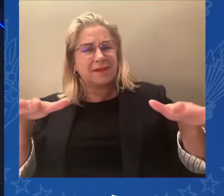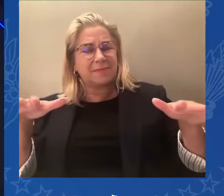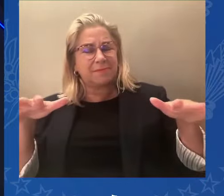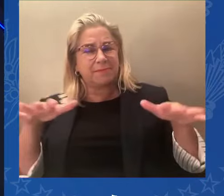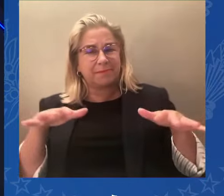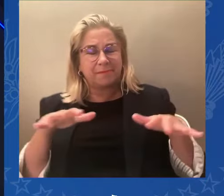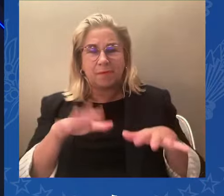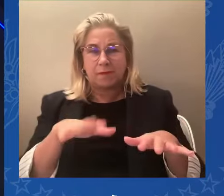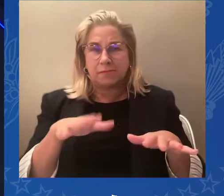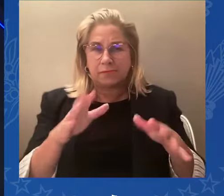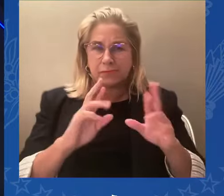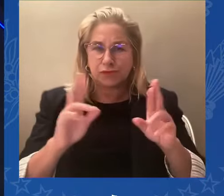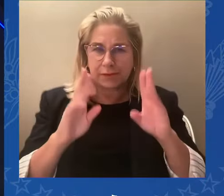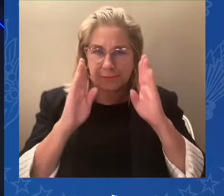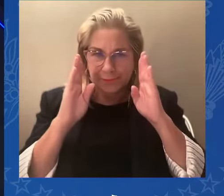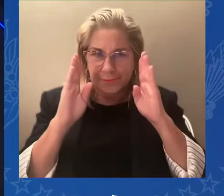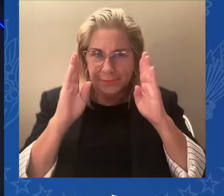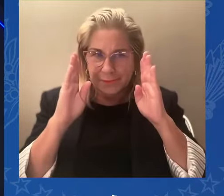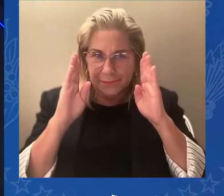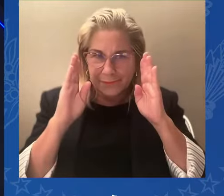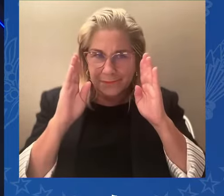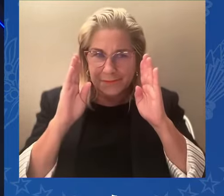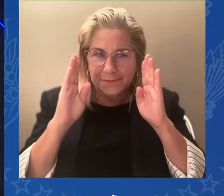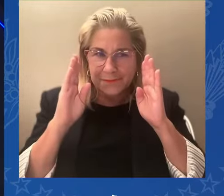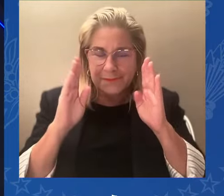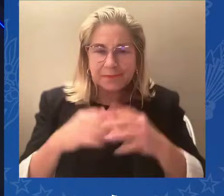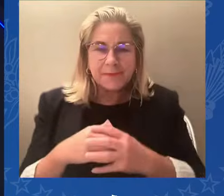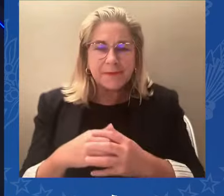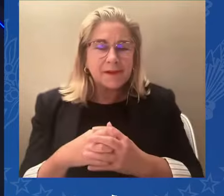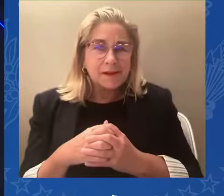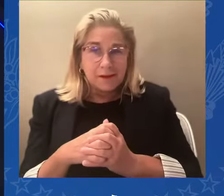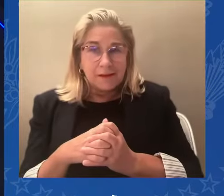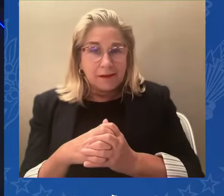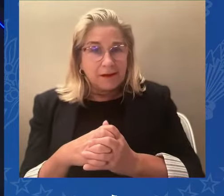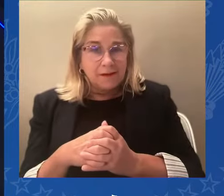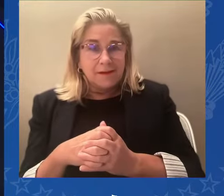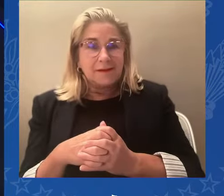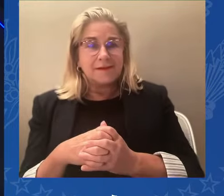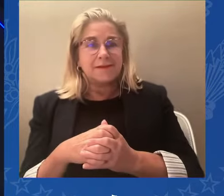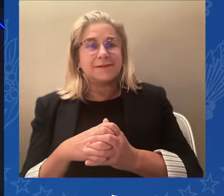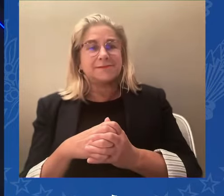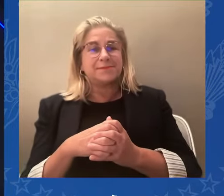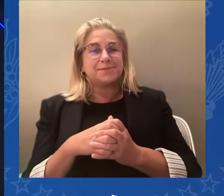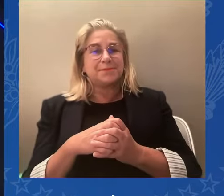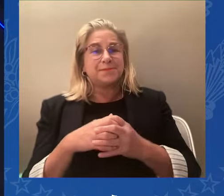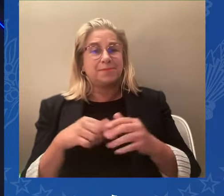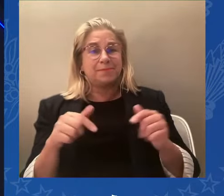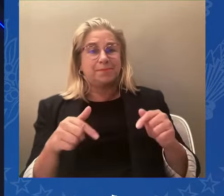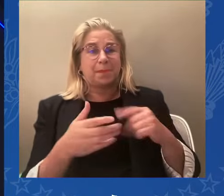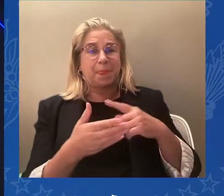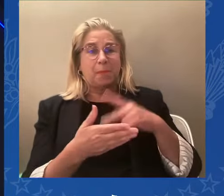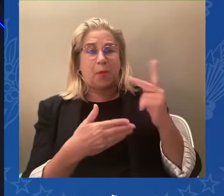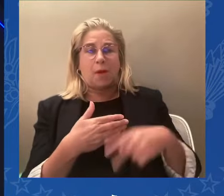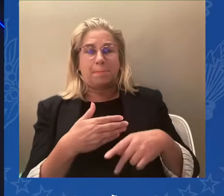With all due respect to the program, to the members of the Congressional Black Caucus,